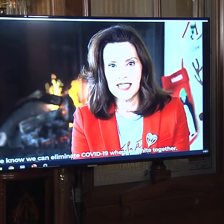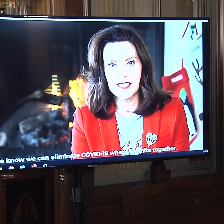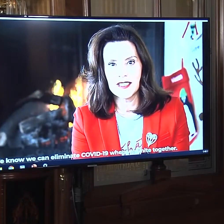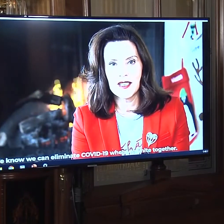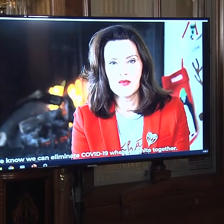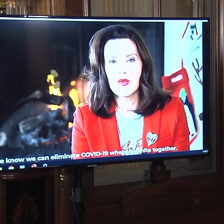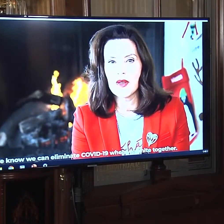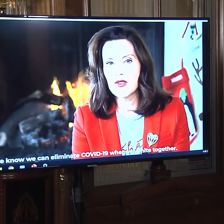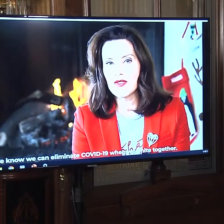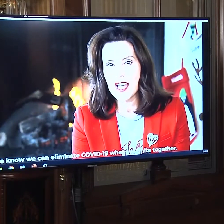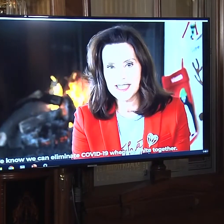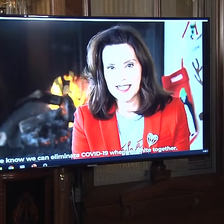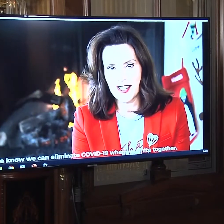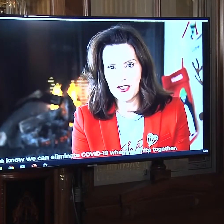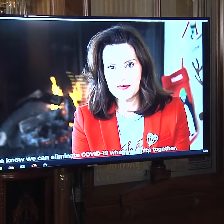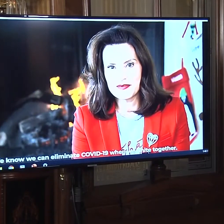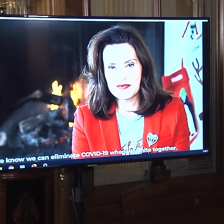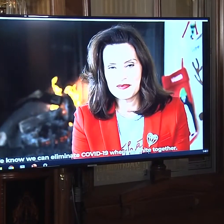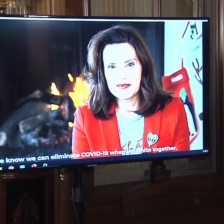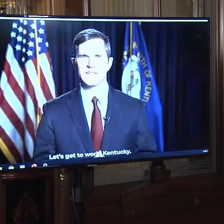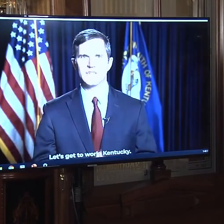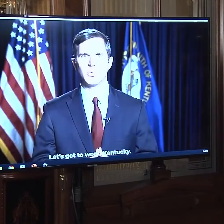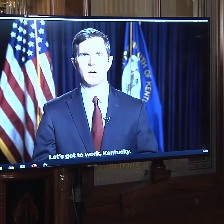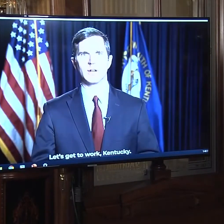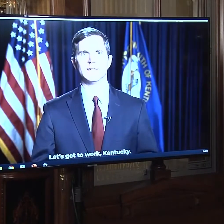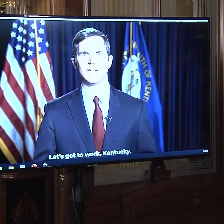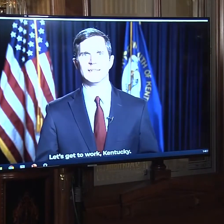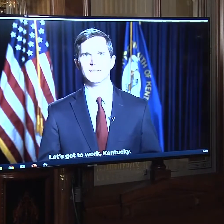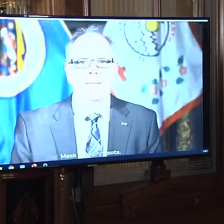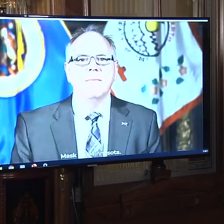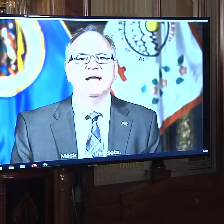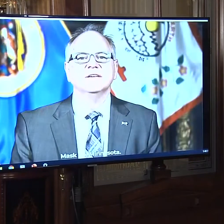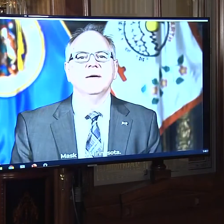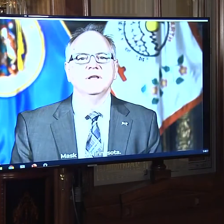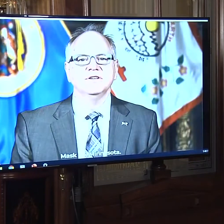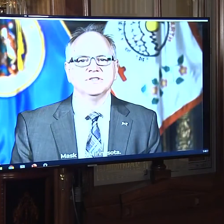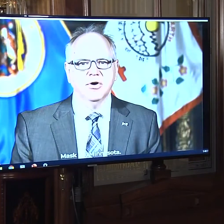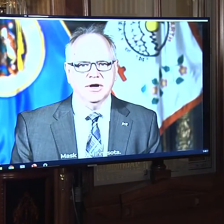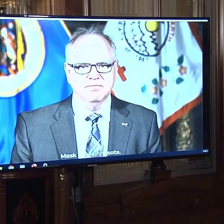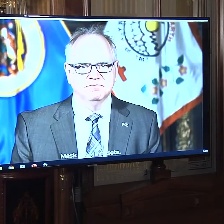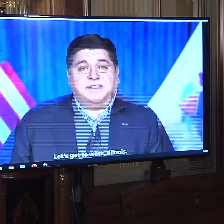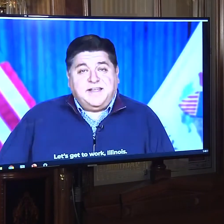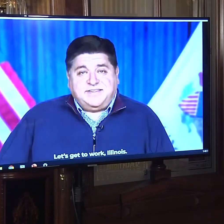OUR SMALL BUSINESSES NEED YOUR HELP. WE KNOW WE CAN ELIMINATE